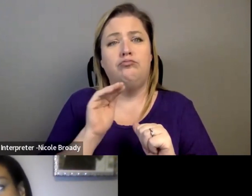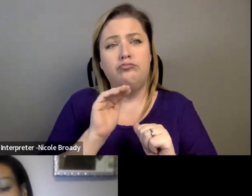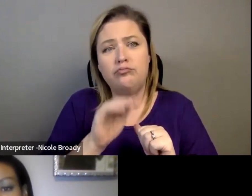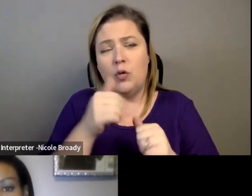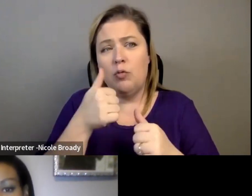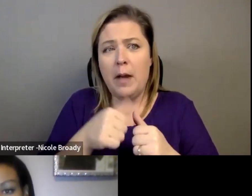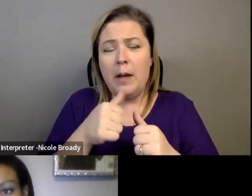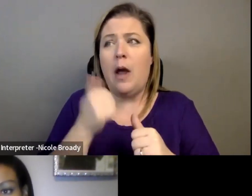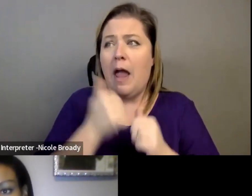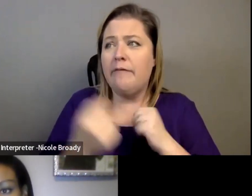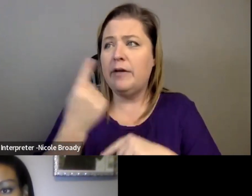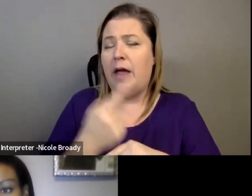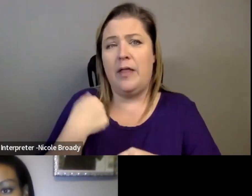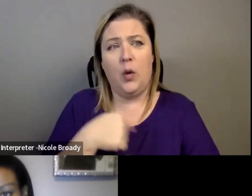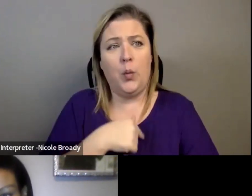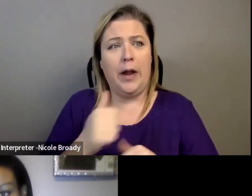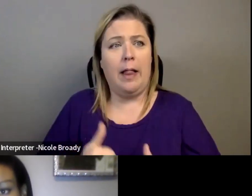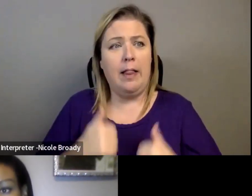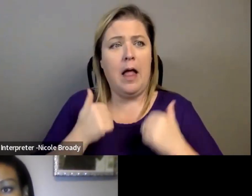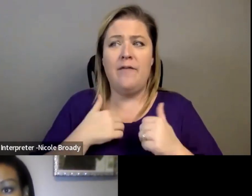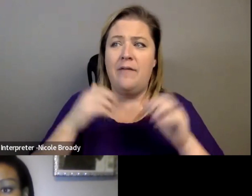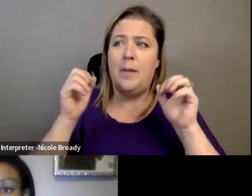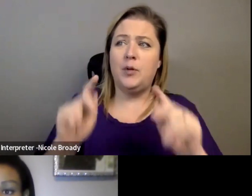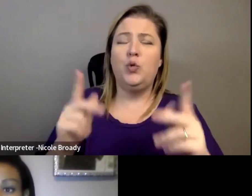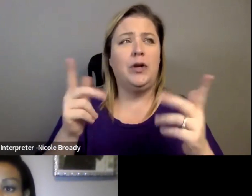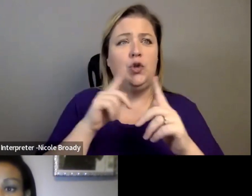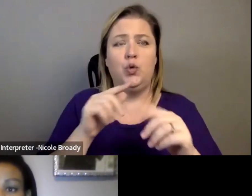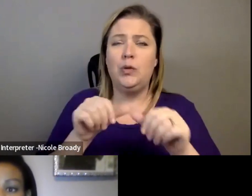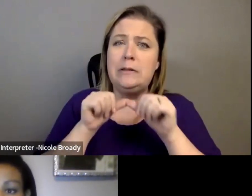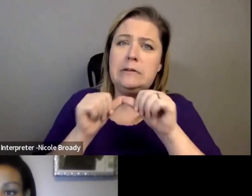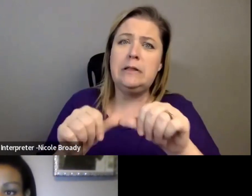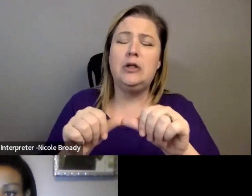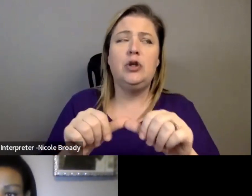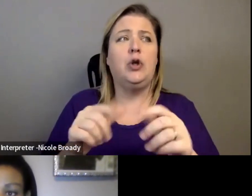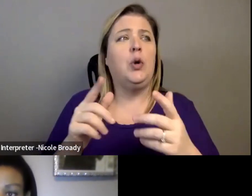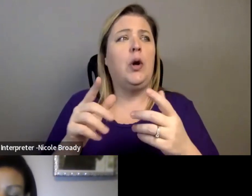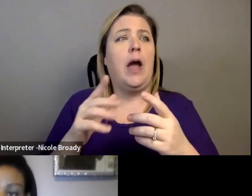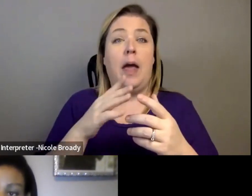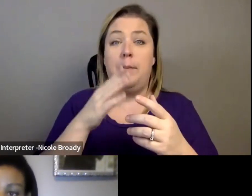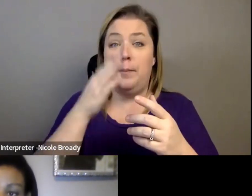we're alive, you know, we're getting the opportunity to push forward. And because of those people that are no longer with